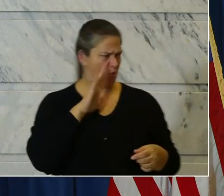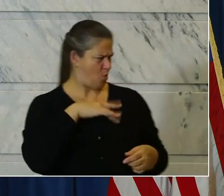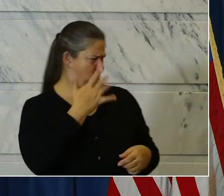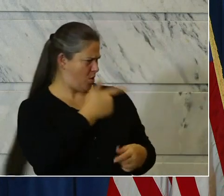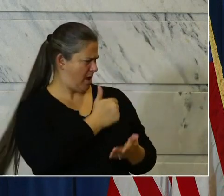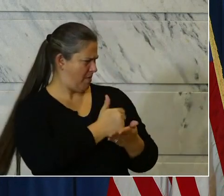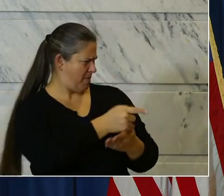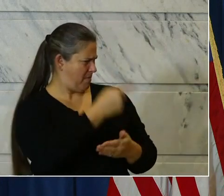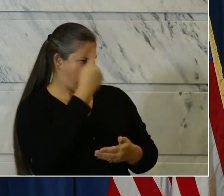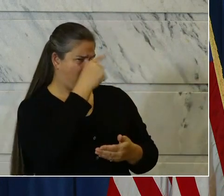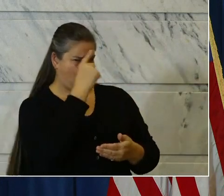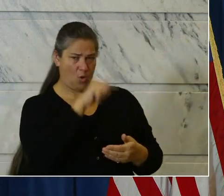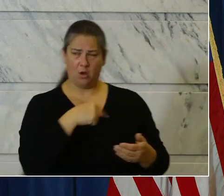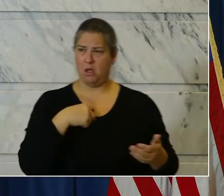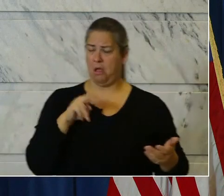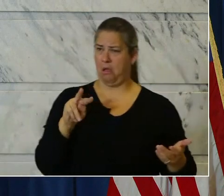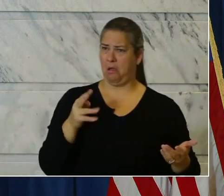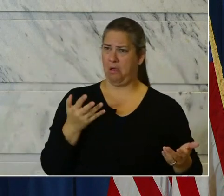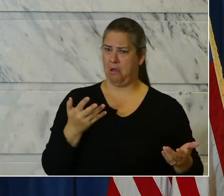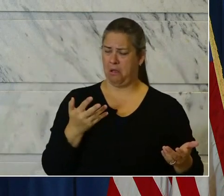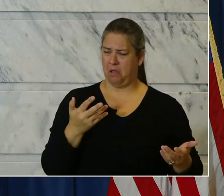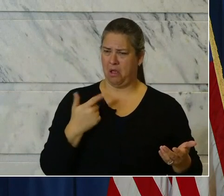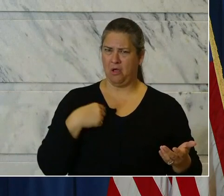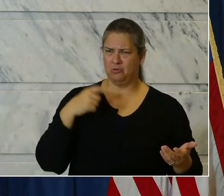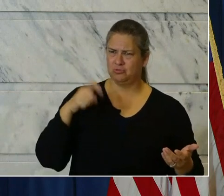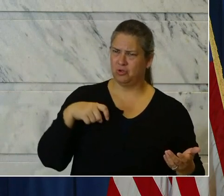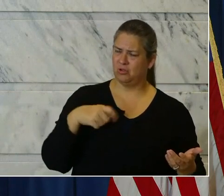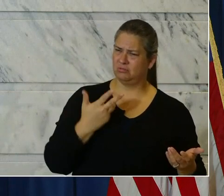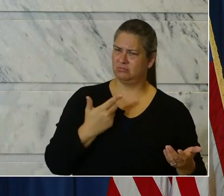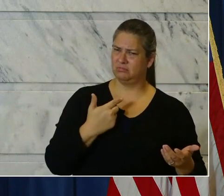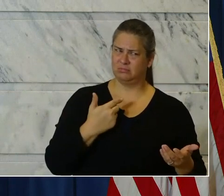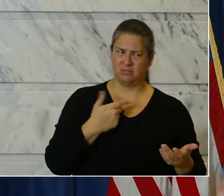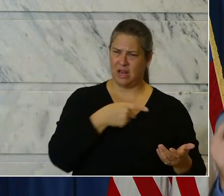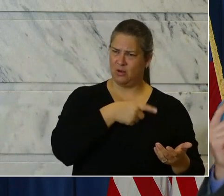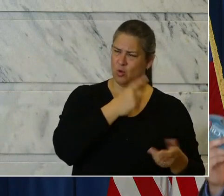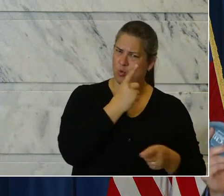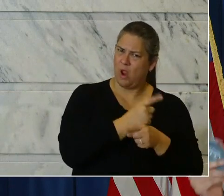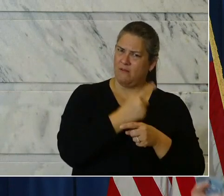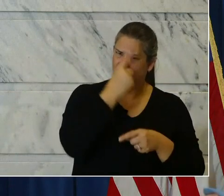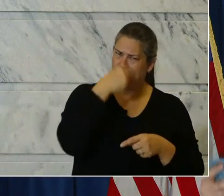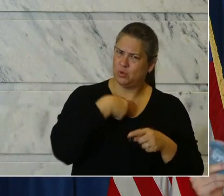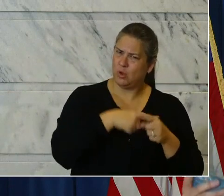OF TIMES IT'S JUST SAY IT WAS THE RIGHT THING TO DO WHY WOULDN'T I DO THAT- FOR SOME